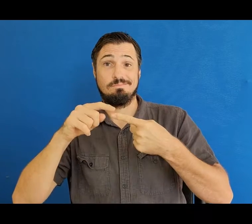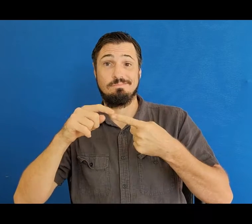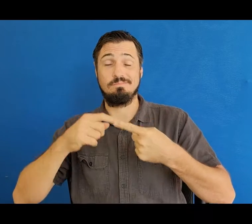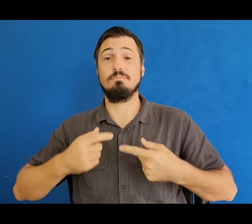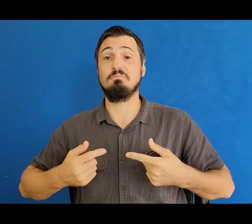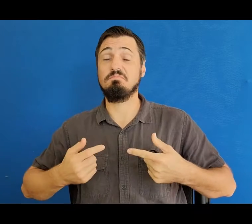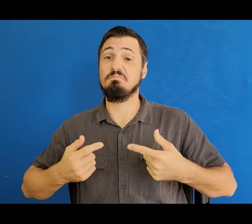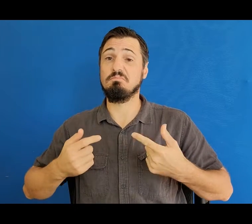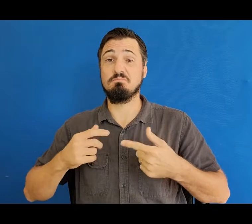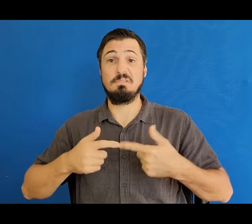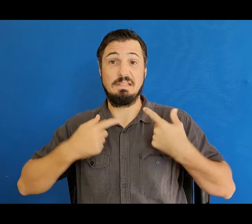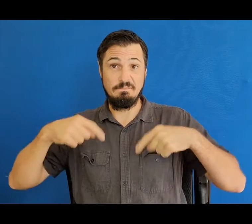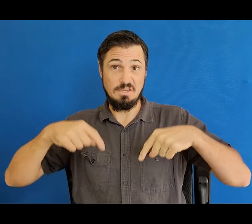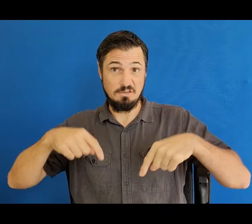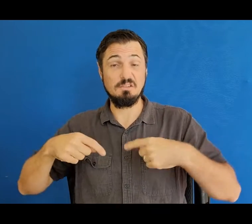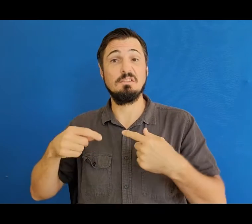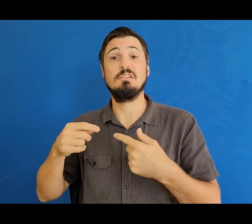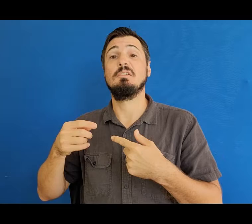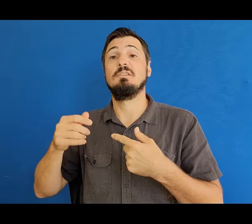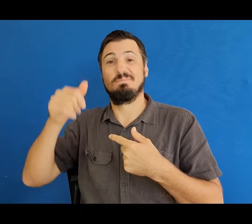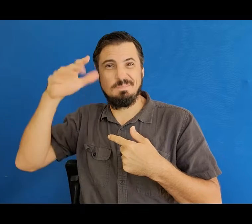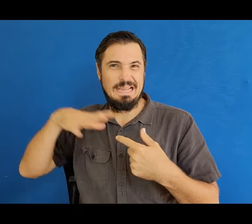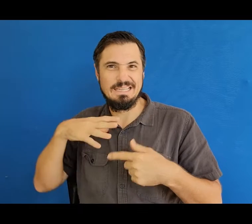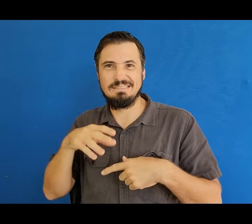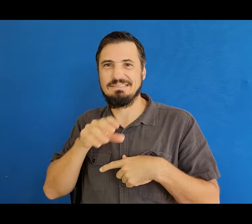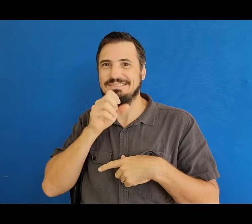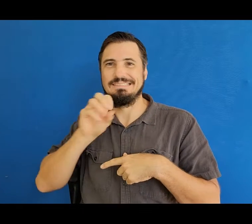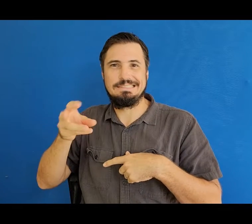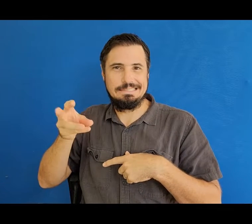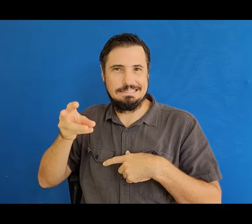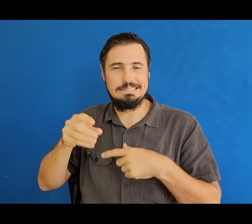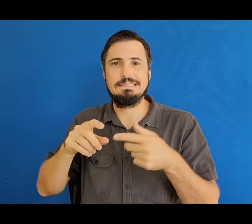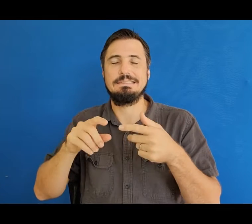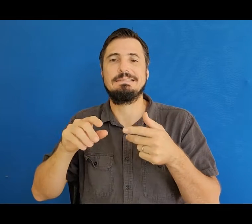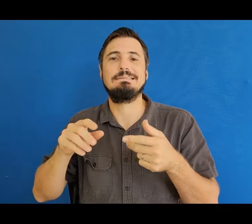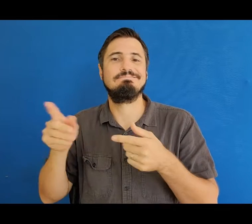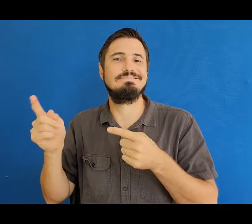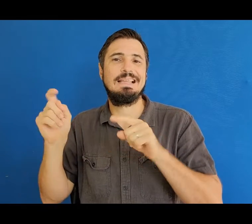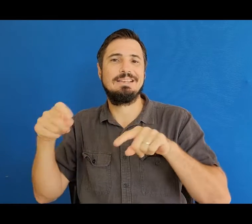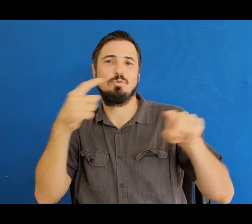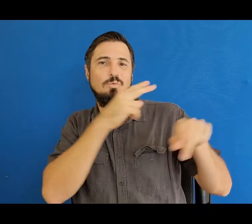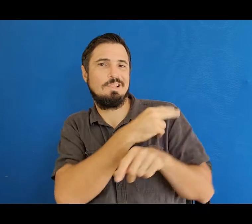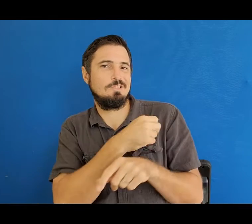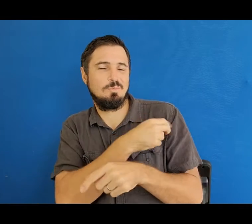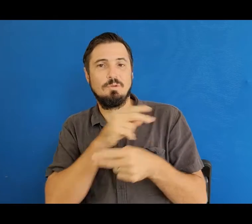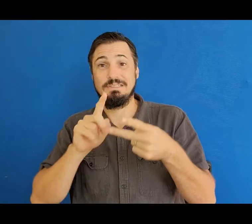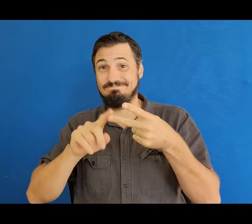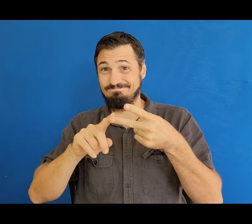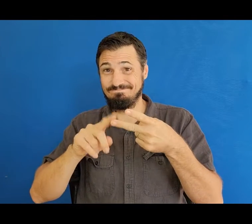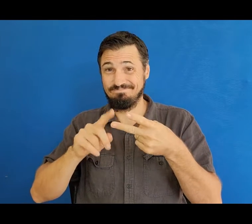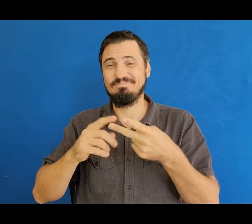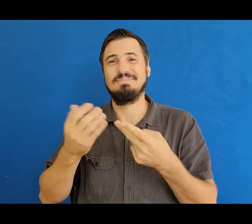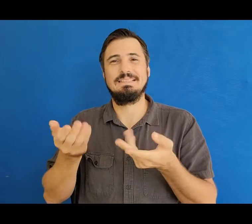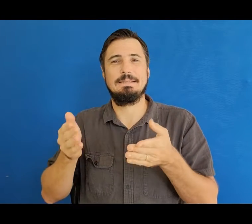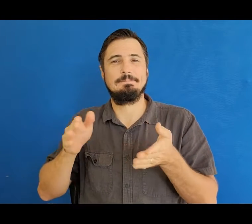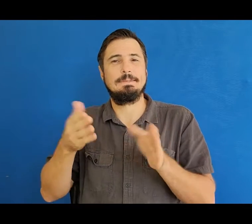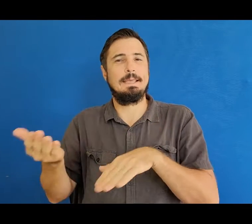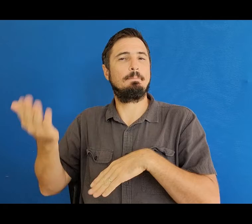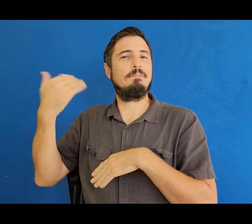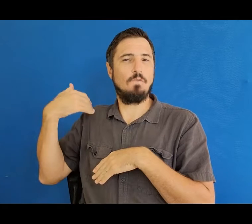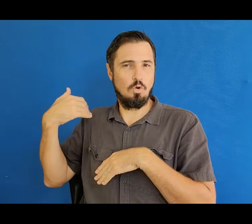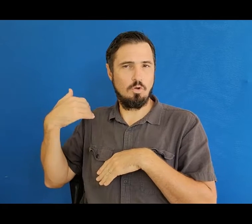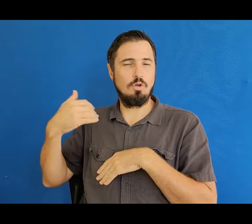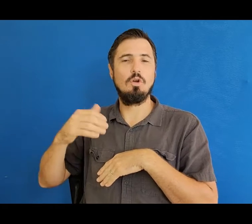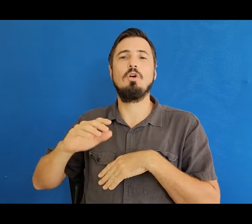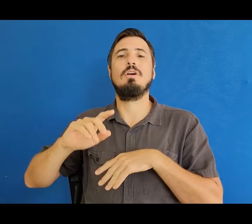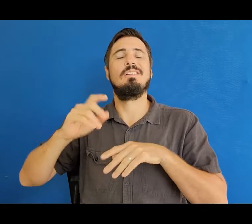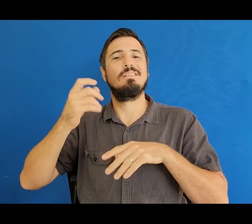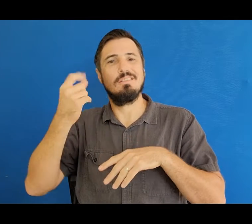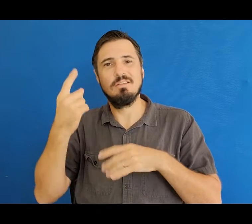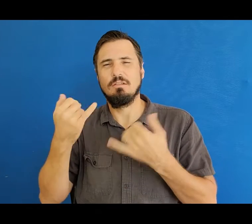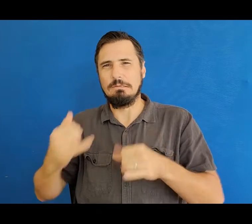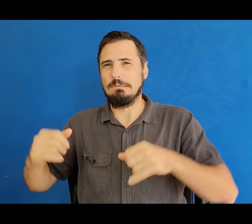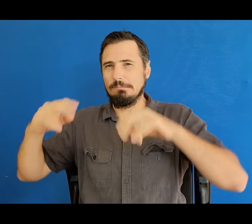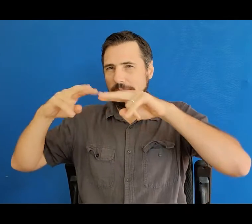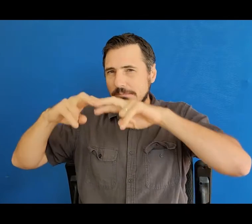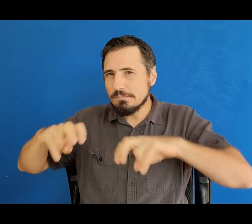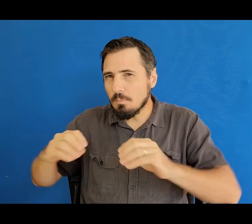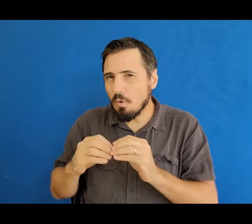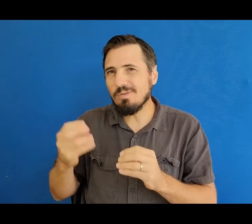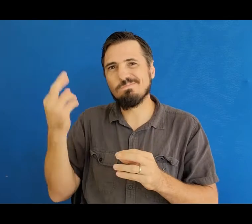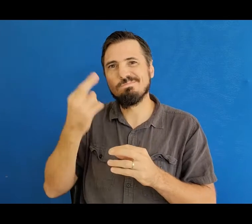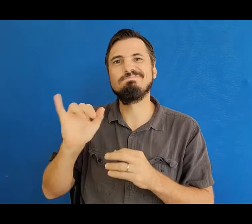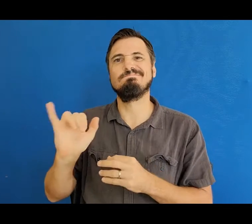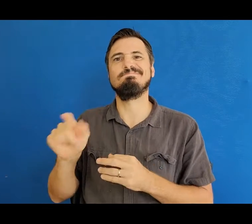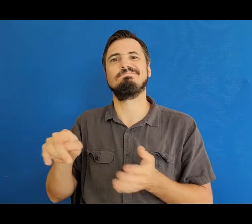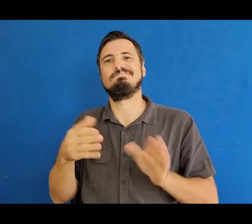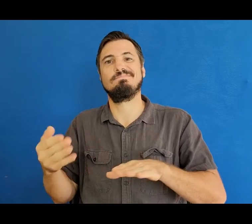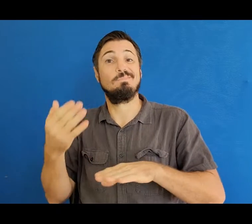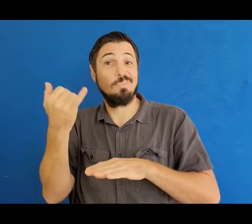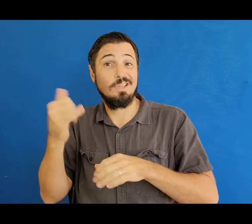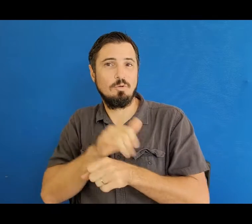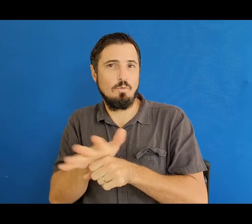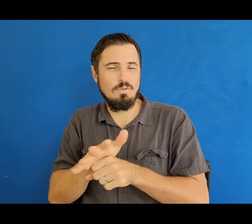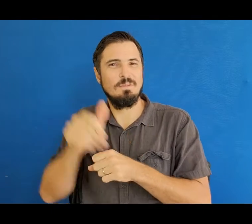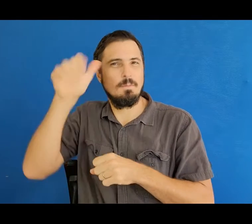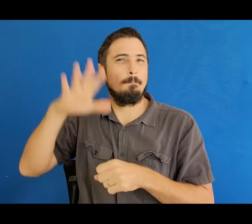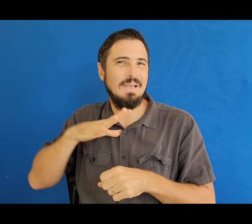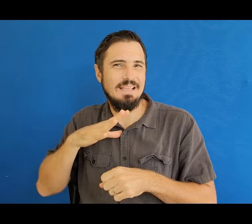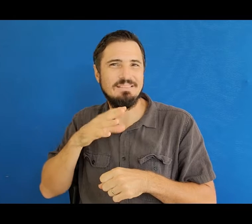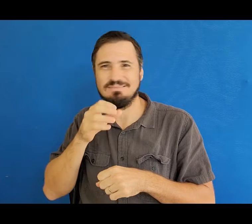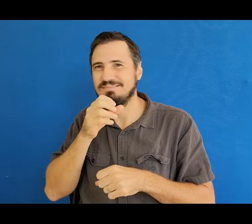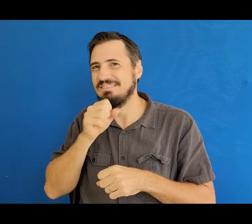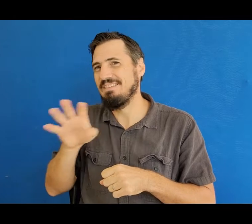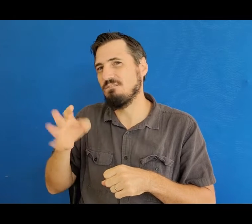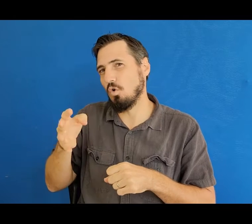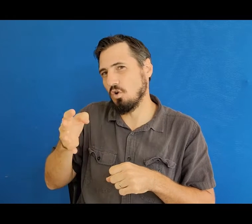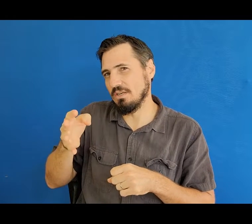One was a Kauai resident in his 60s who was hospitalized. The second fatality was a past Kauai death that has been determined to be COVID-related. This death was in a male resident in his